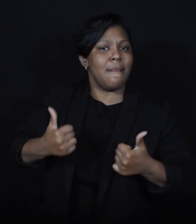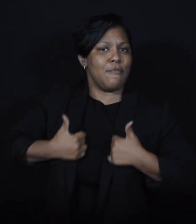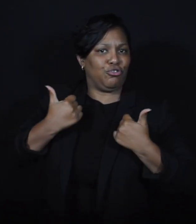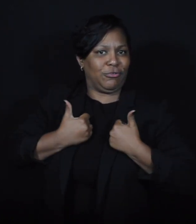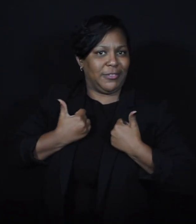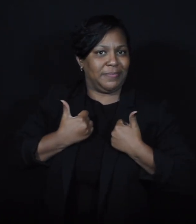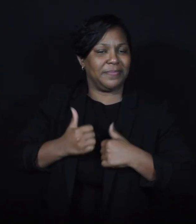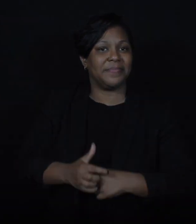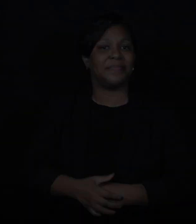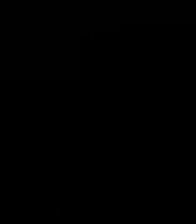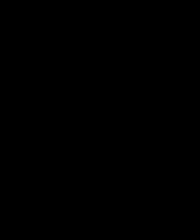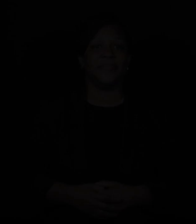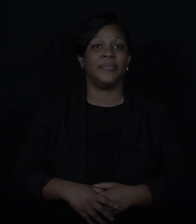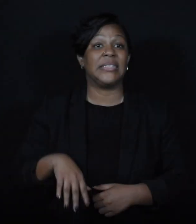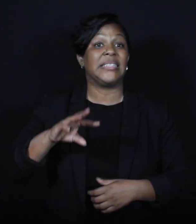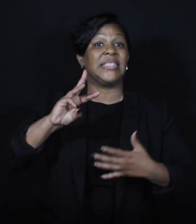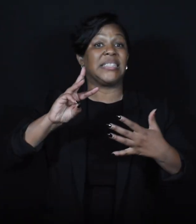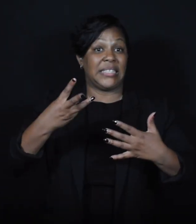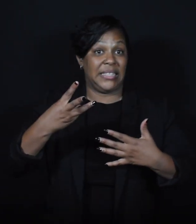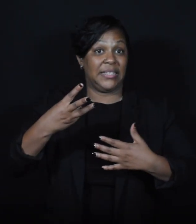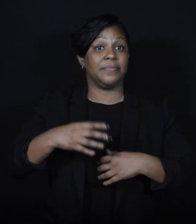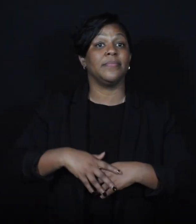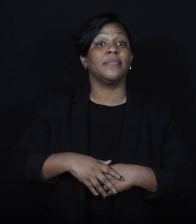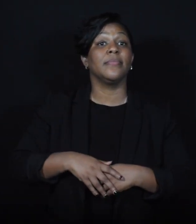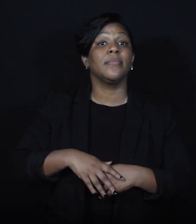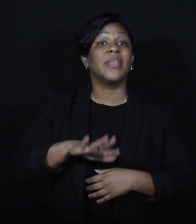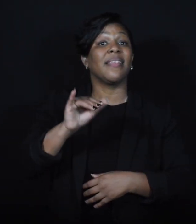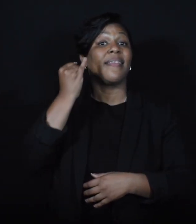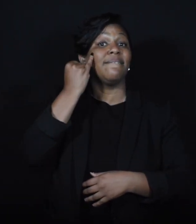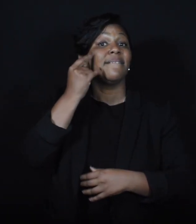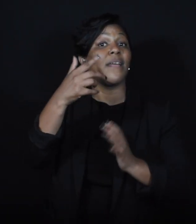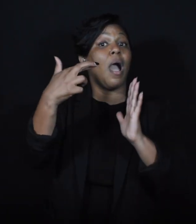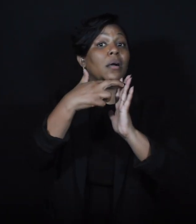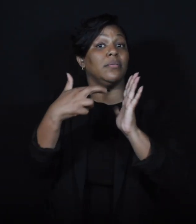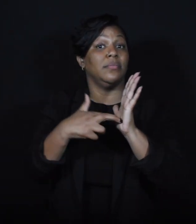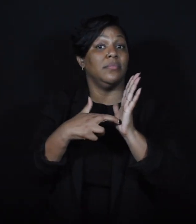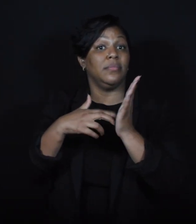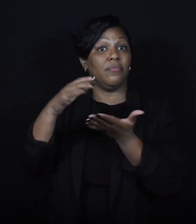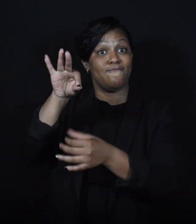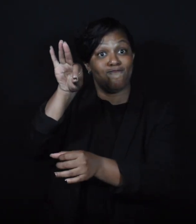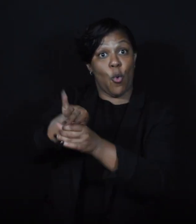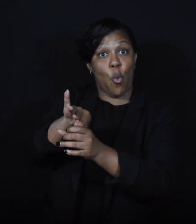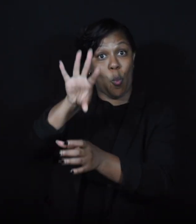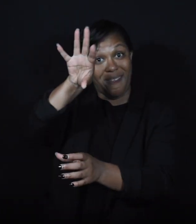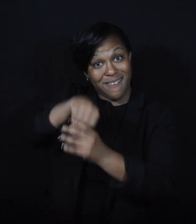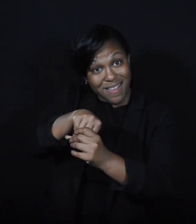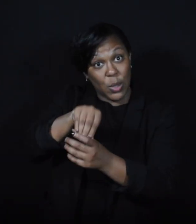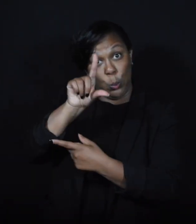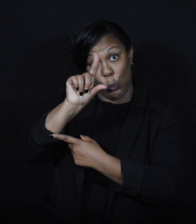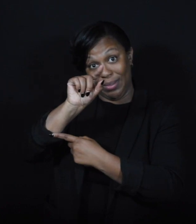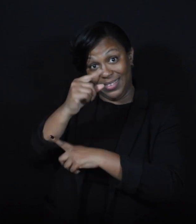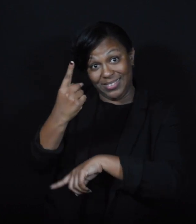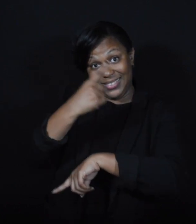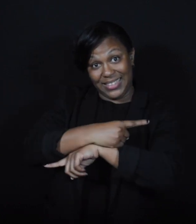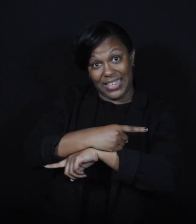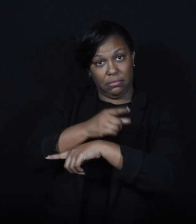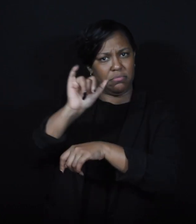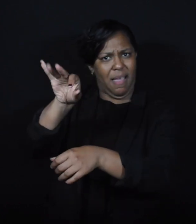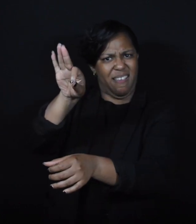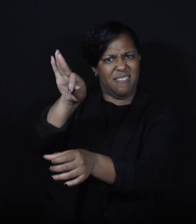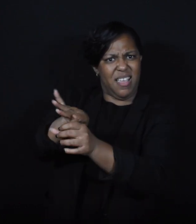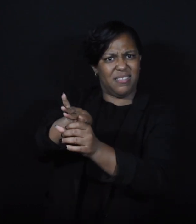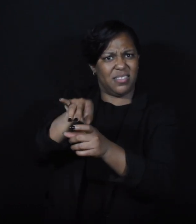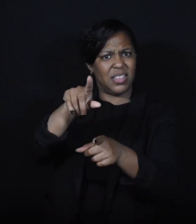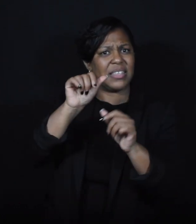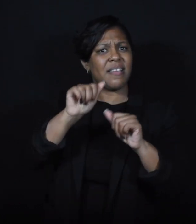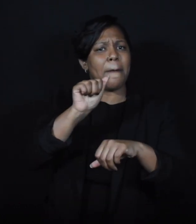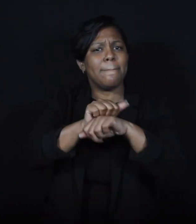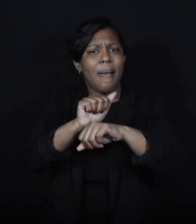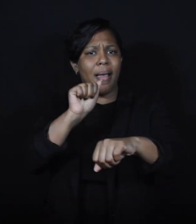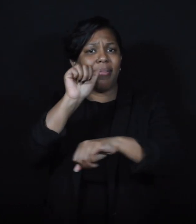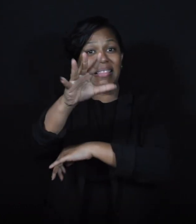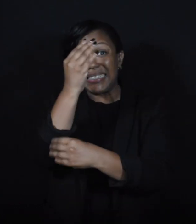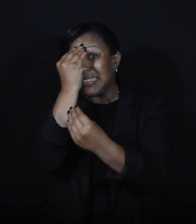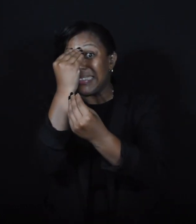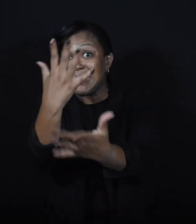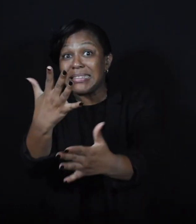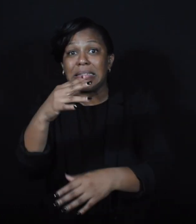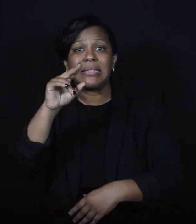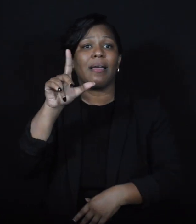6. If you registered to vote within 20 days of the election, you may be mailed a Notice of Late Registration.